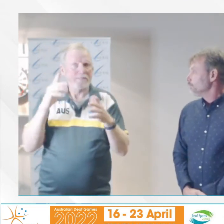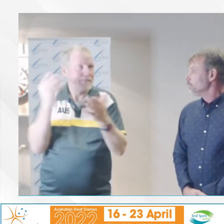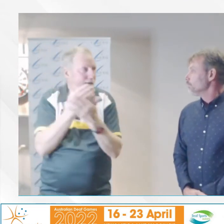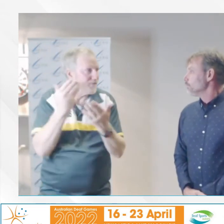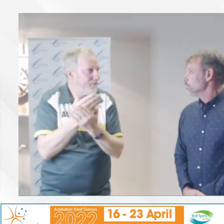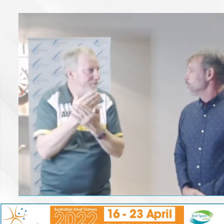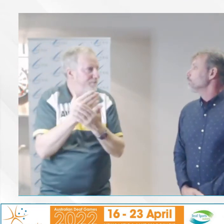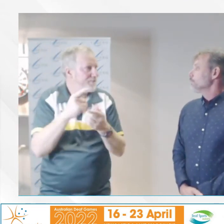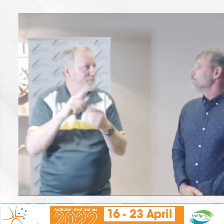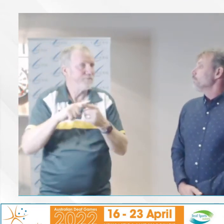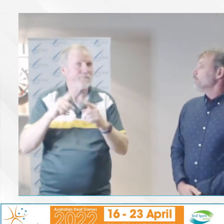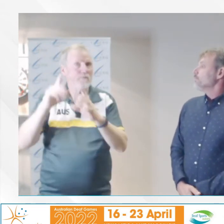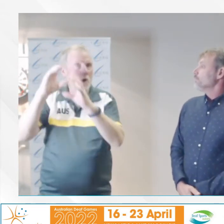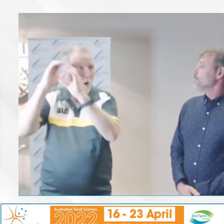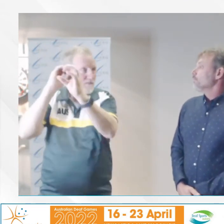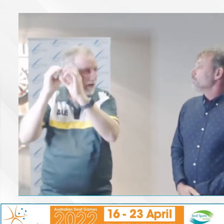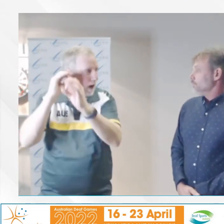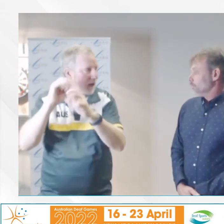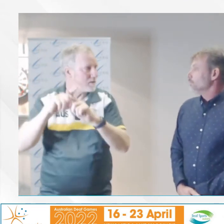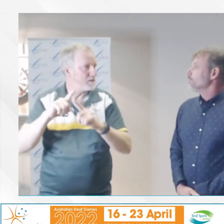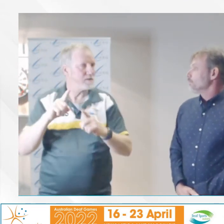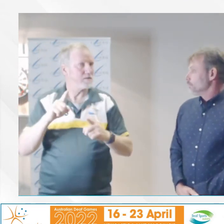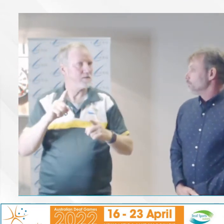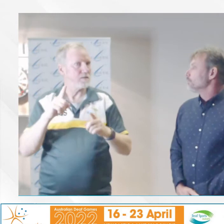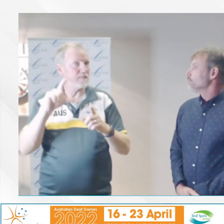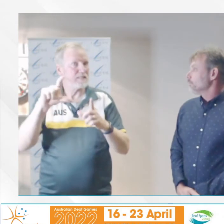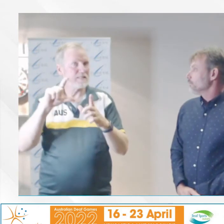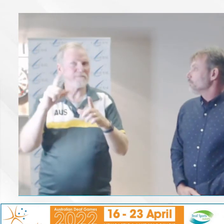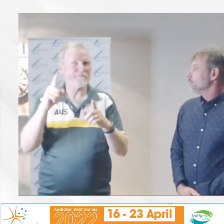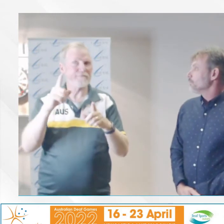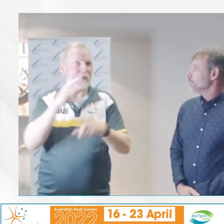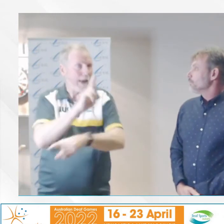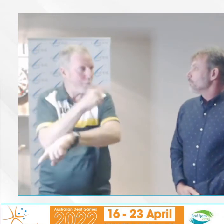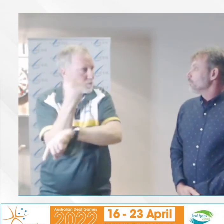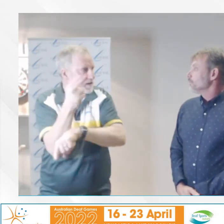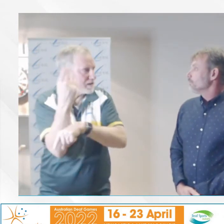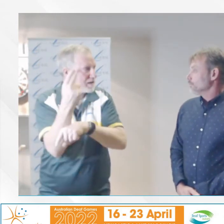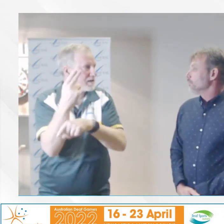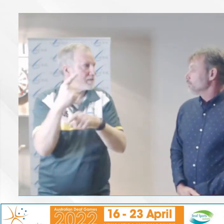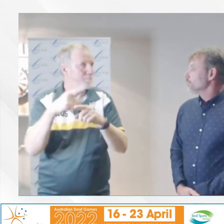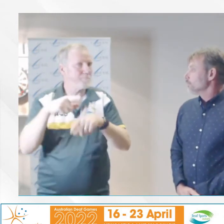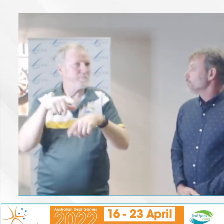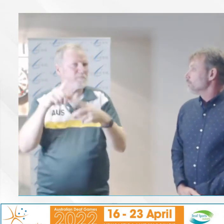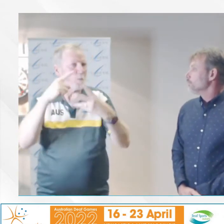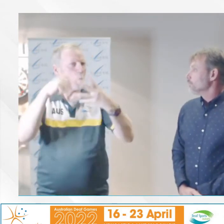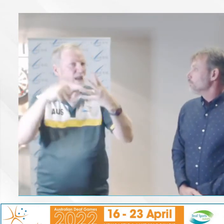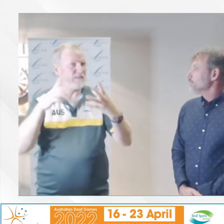um you know a safe venue lifeguards medical support